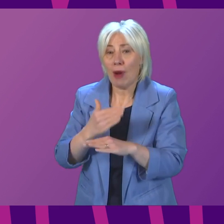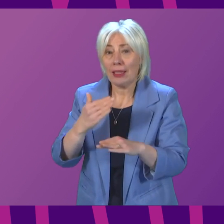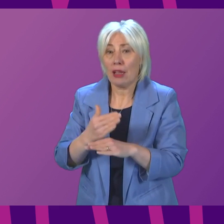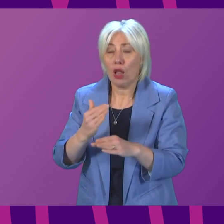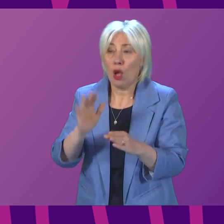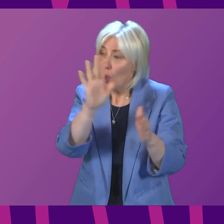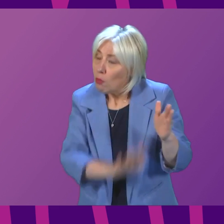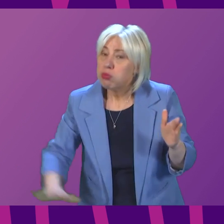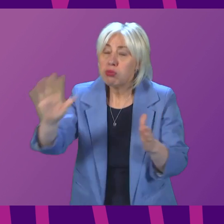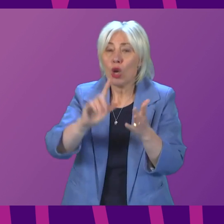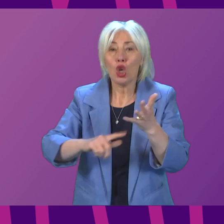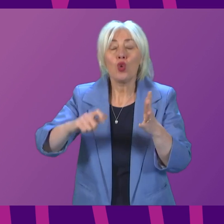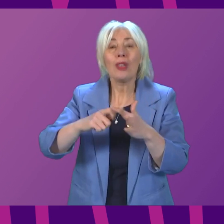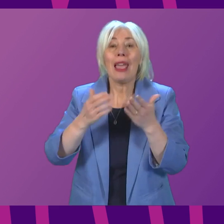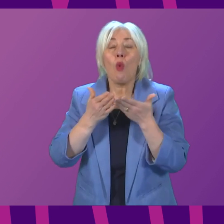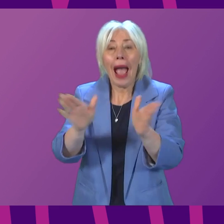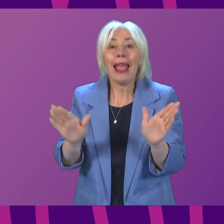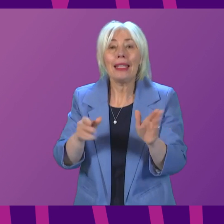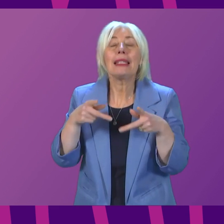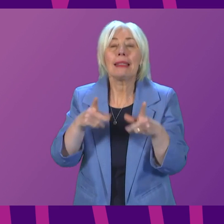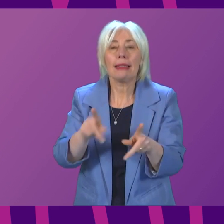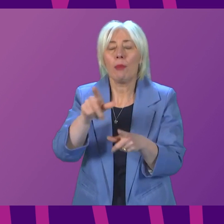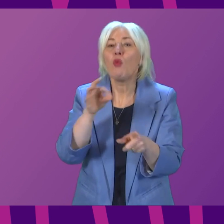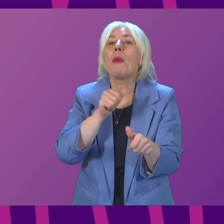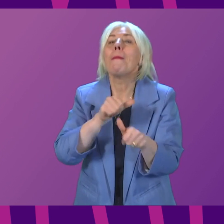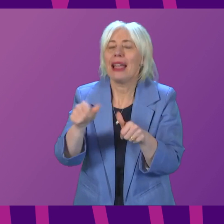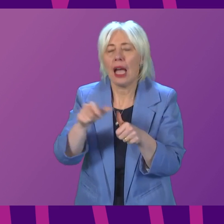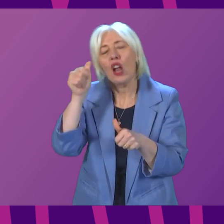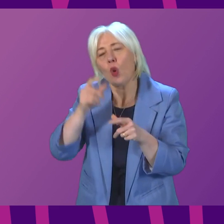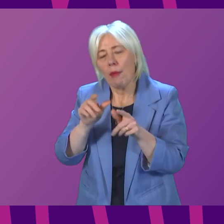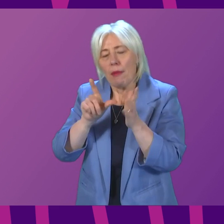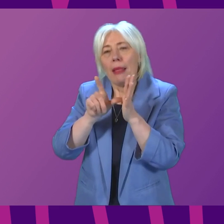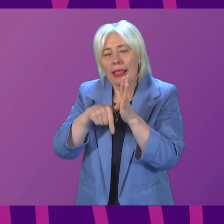takes a little longer to arrive would be a better option than the rushed and ill-thought-out